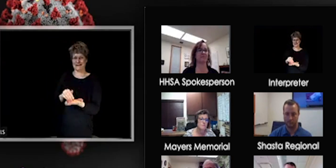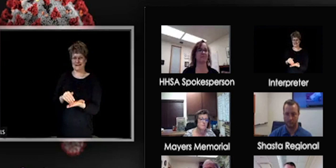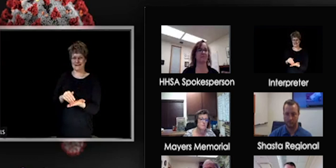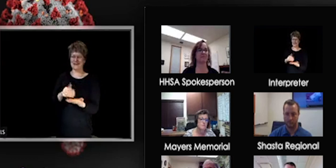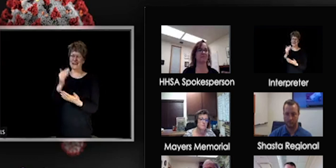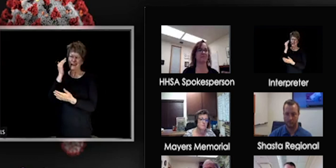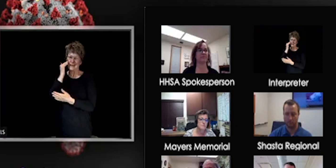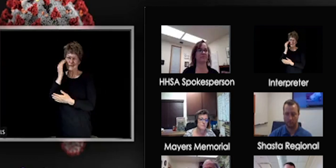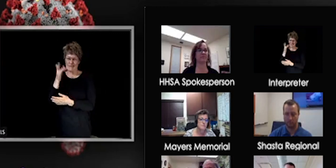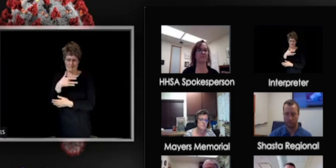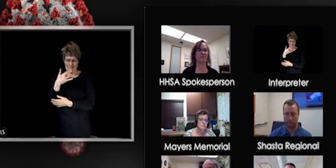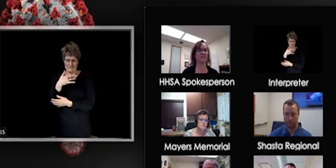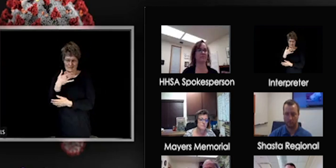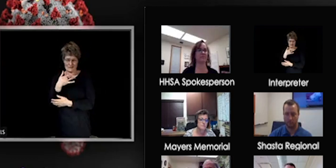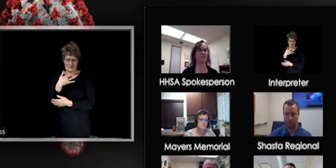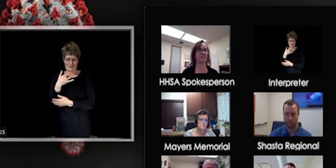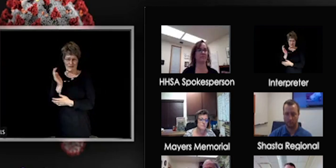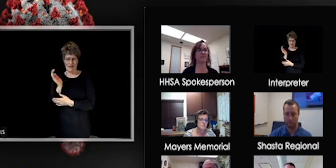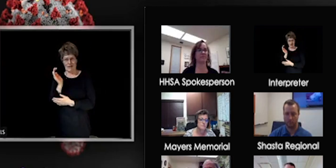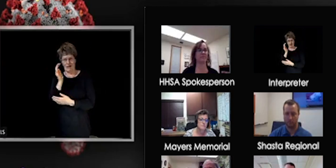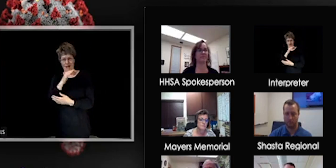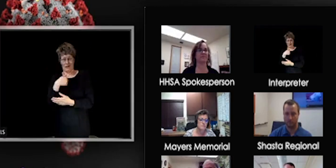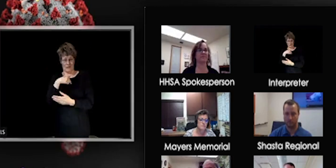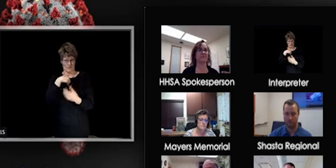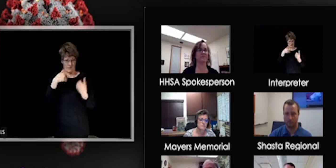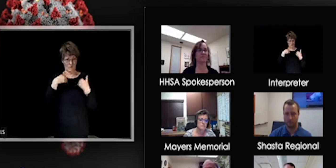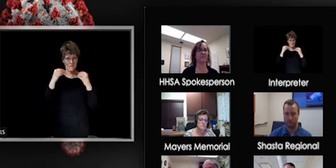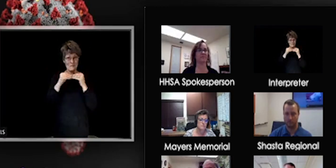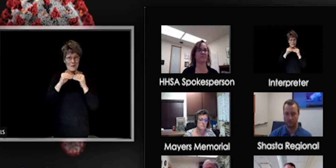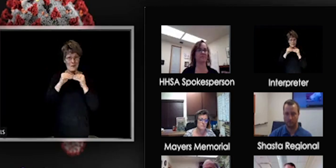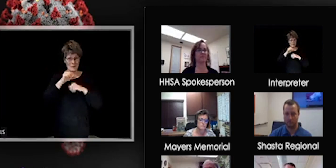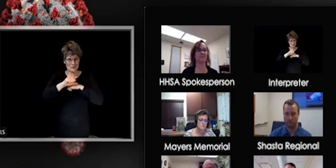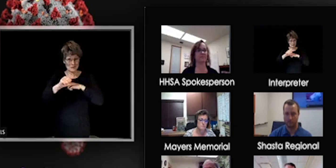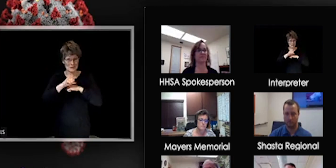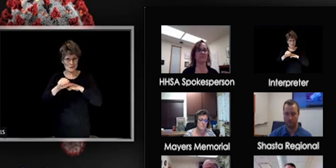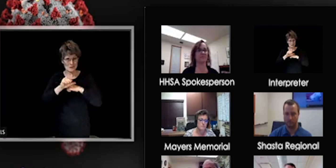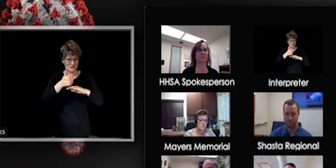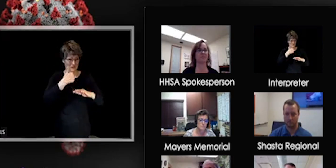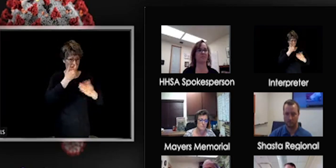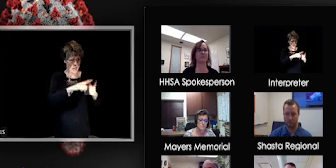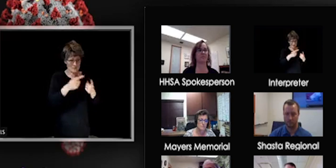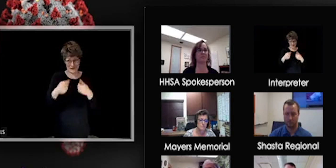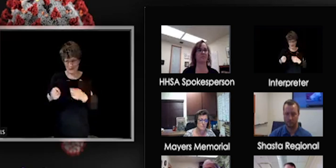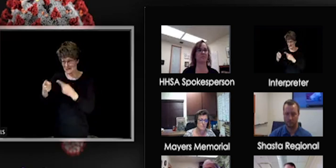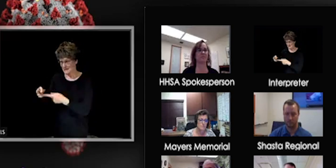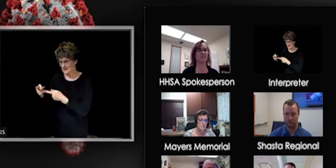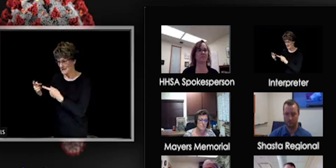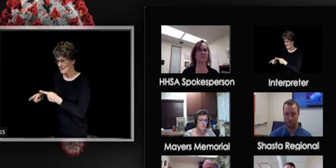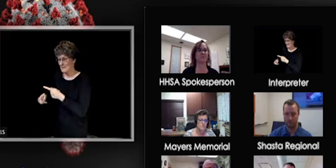that we have more surgeries taking place, but we can’t allow family members to be